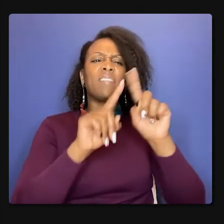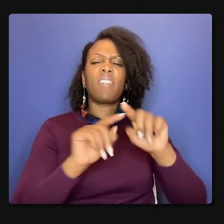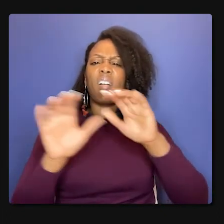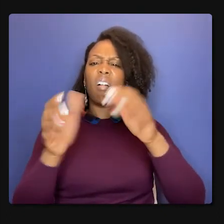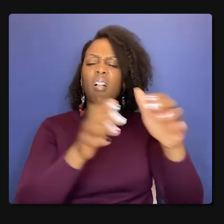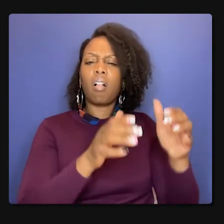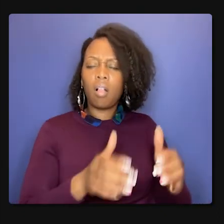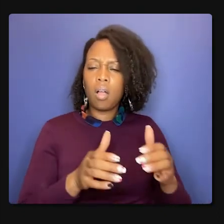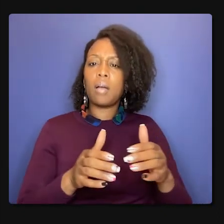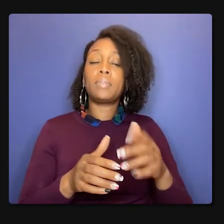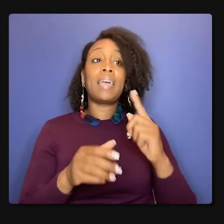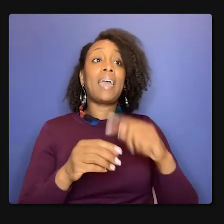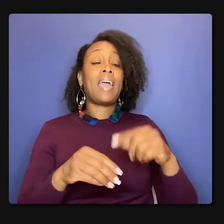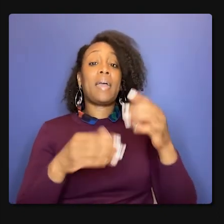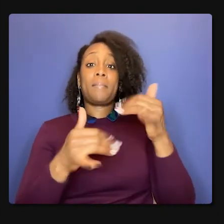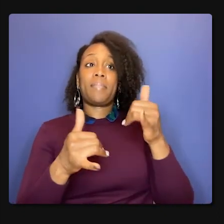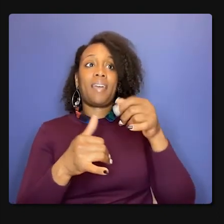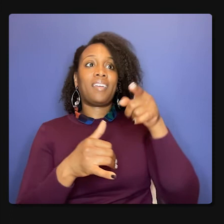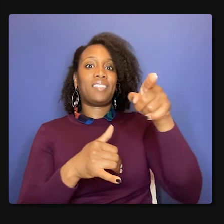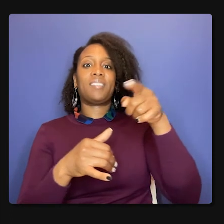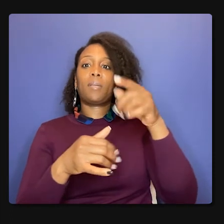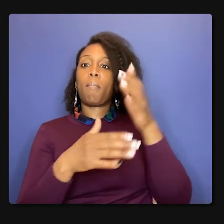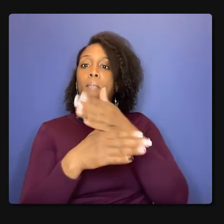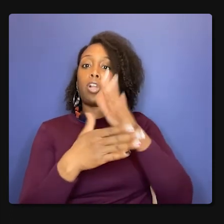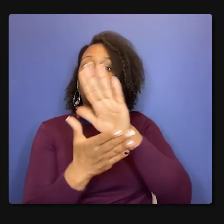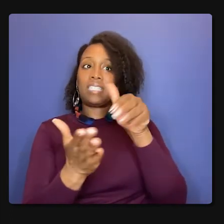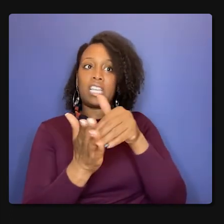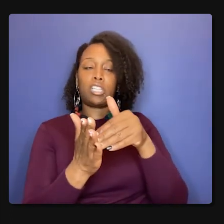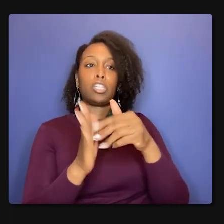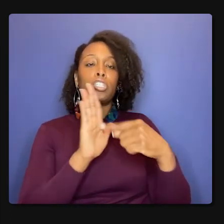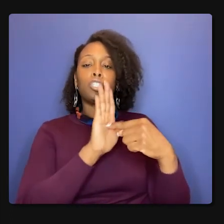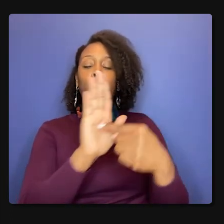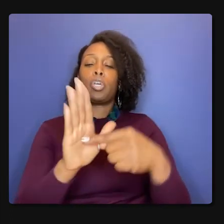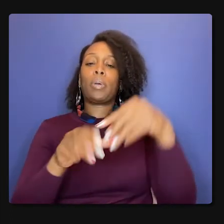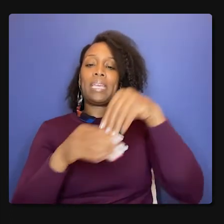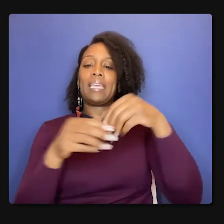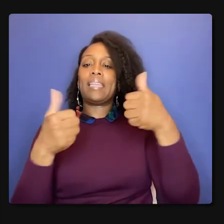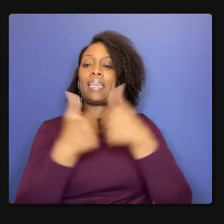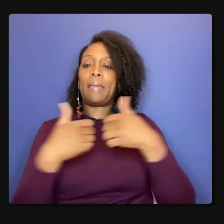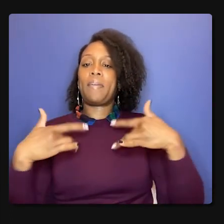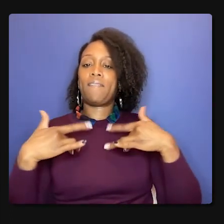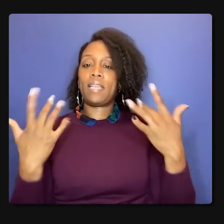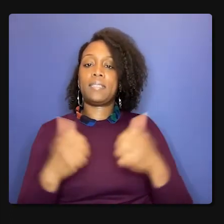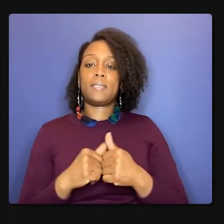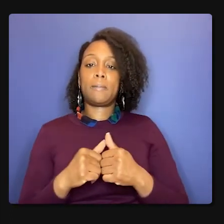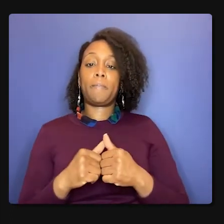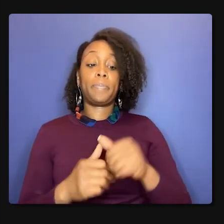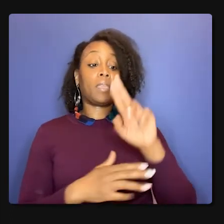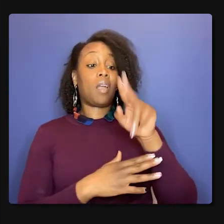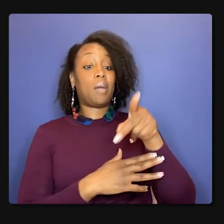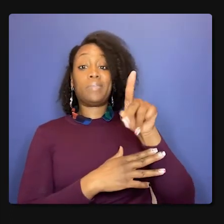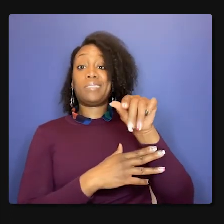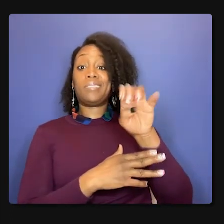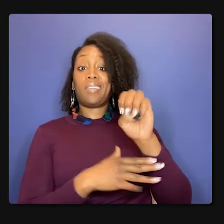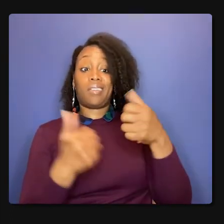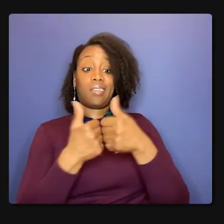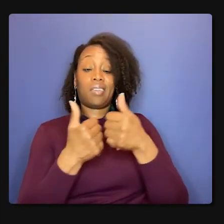and create Events within Partner Center to showcase in-game events. To update your game at any point,